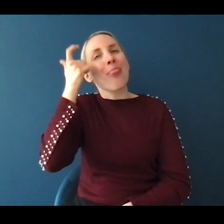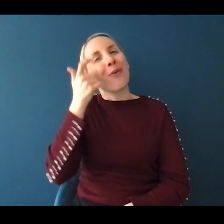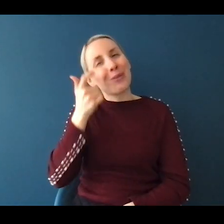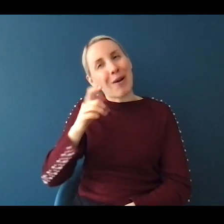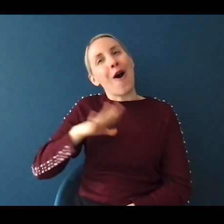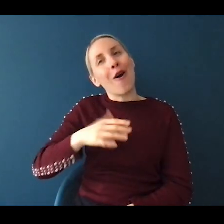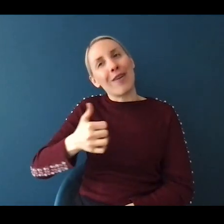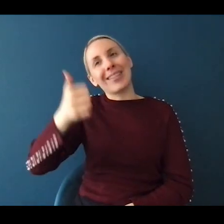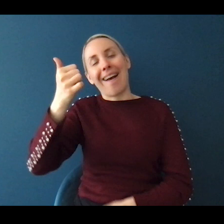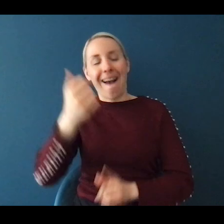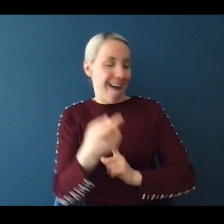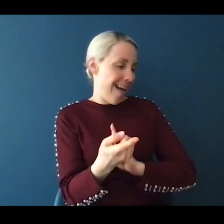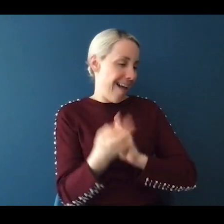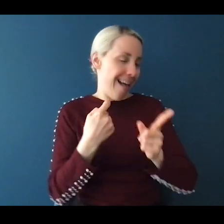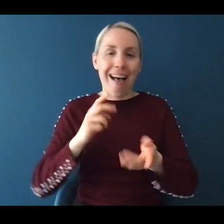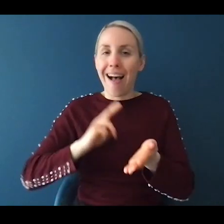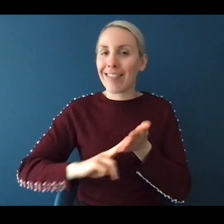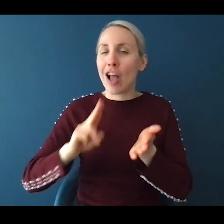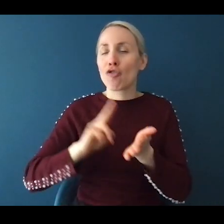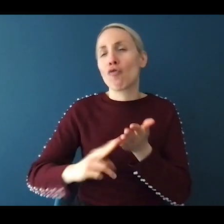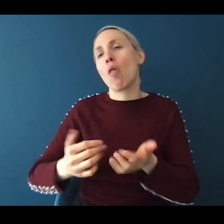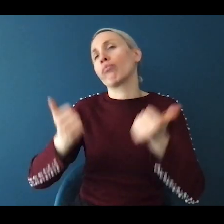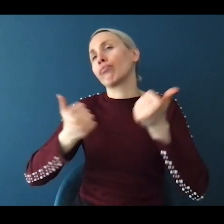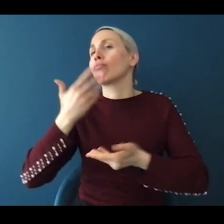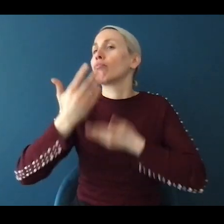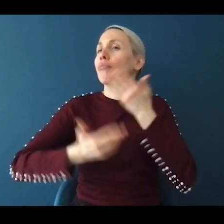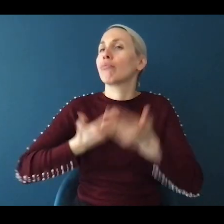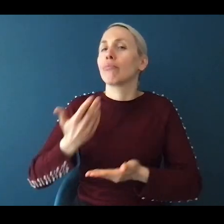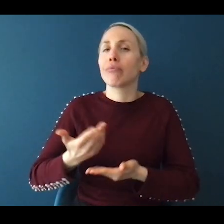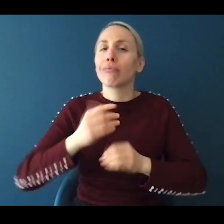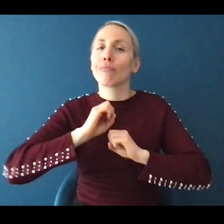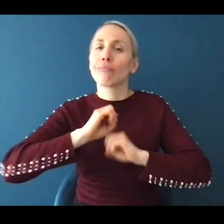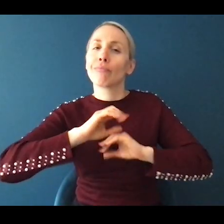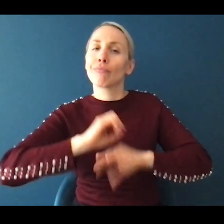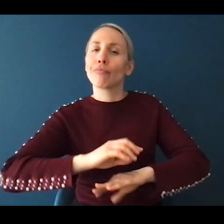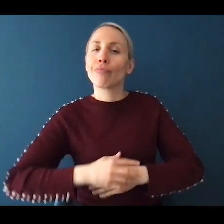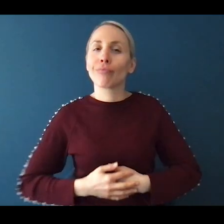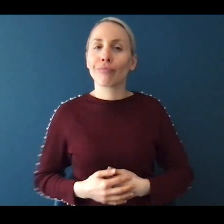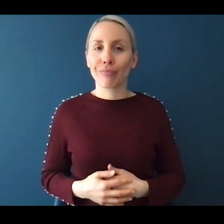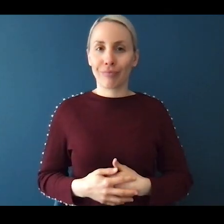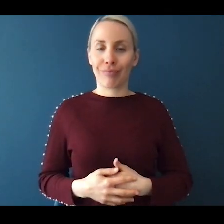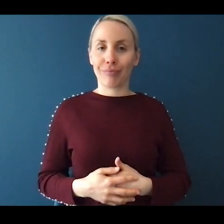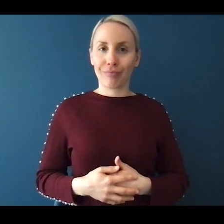like that gets you off guard catches you off guard you've thought about it and you feel